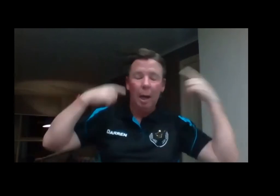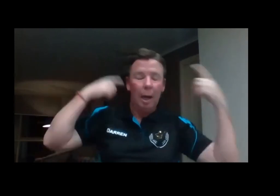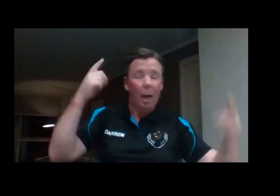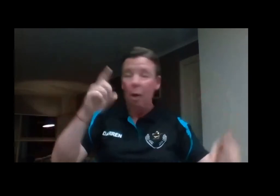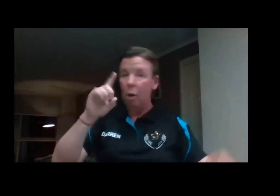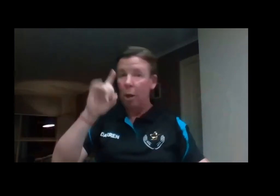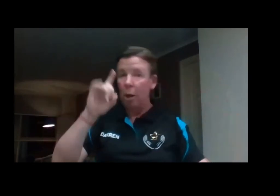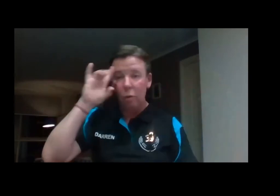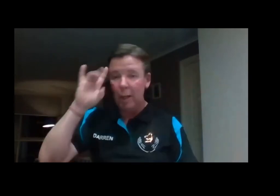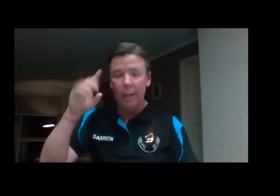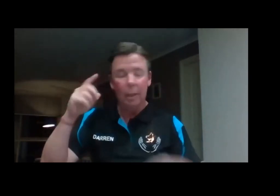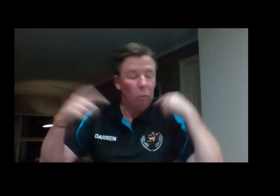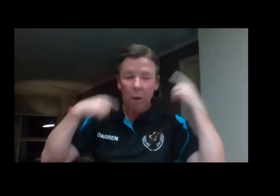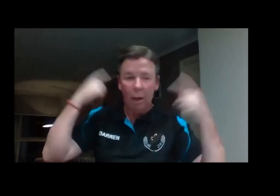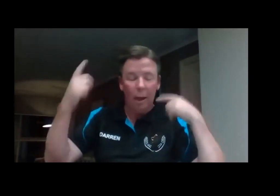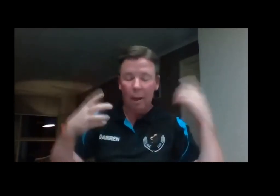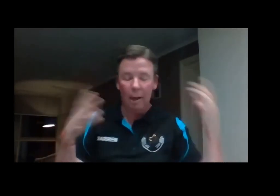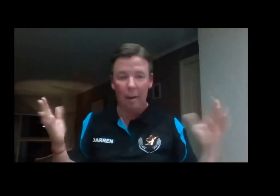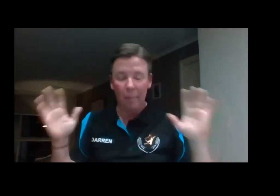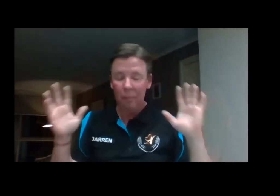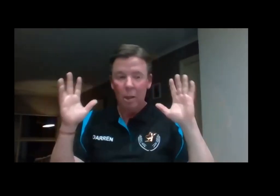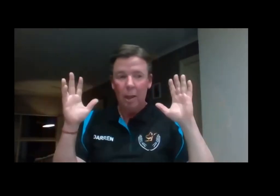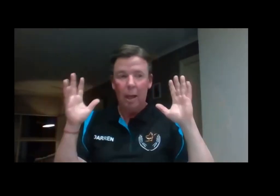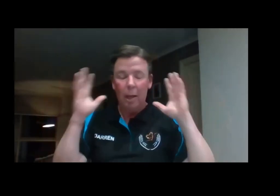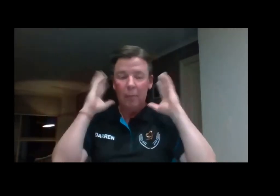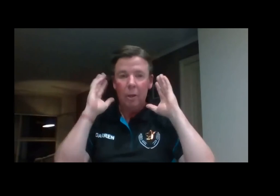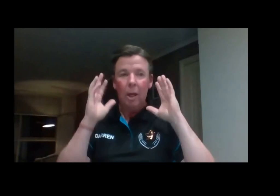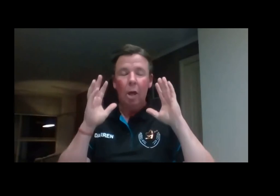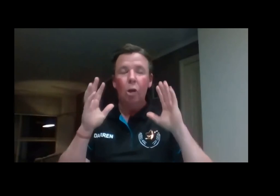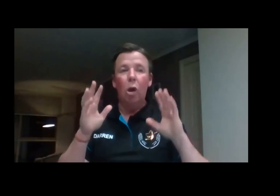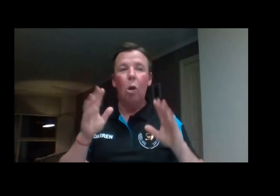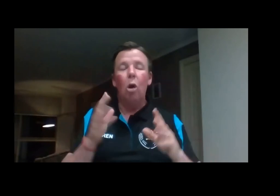*BOOM* Hearing aids off! Crazy.